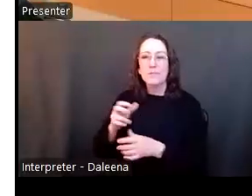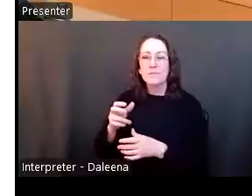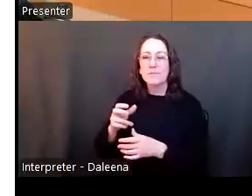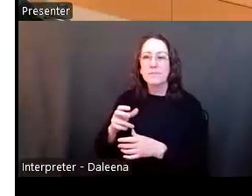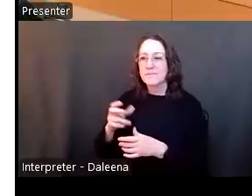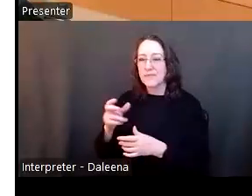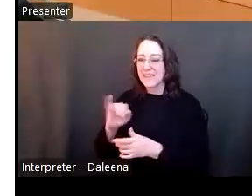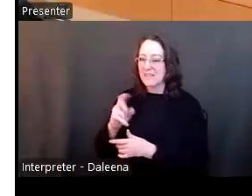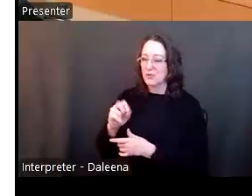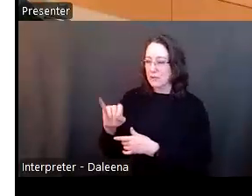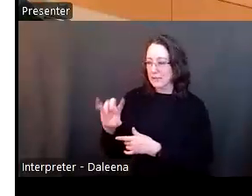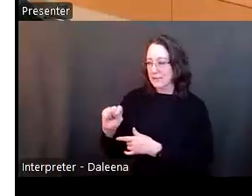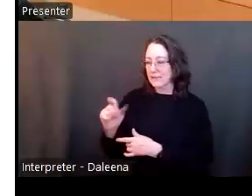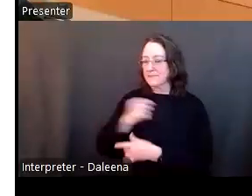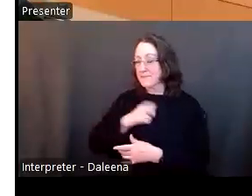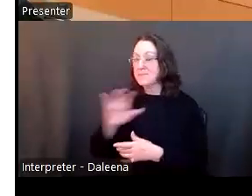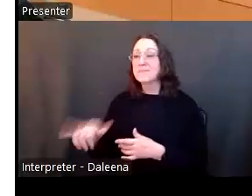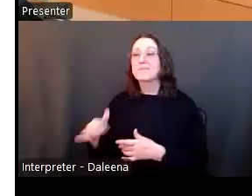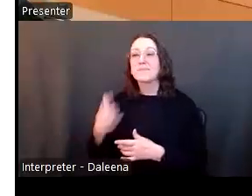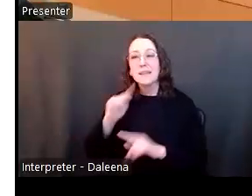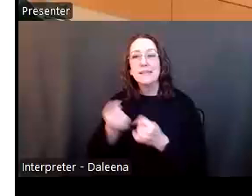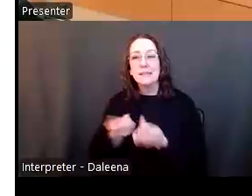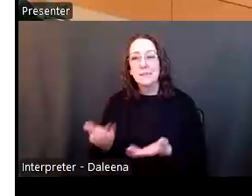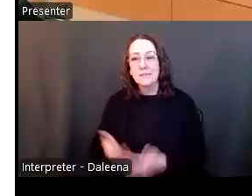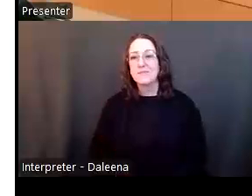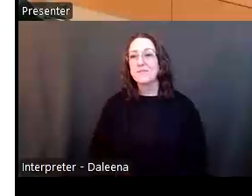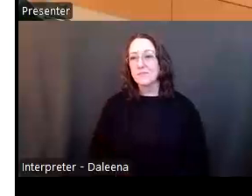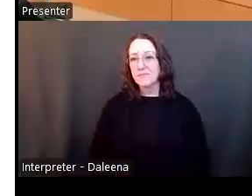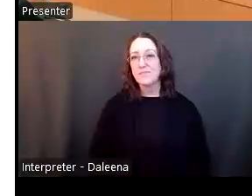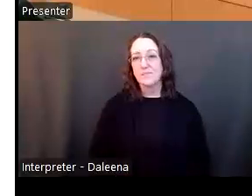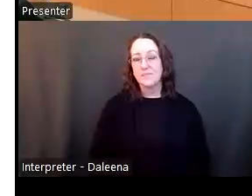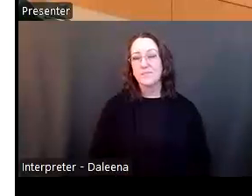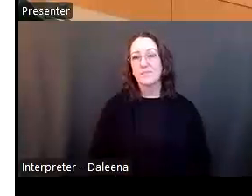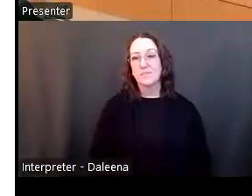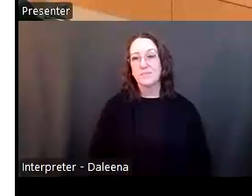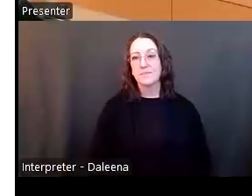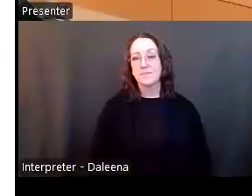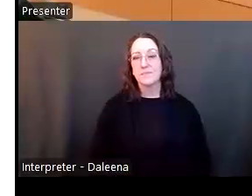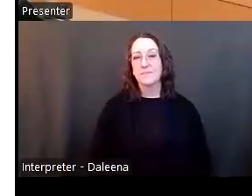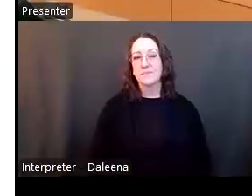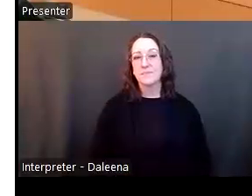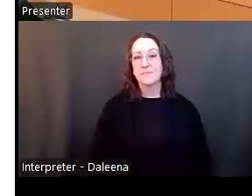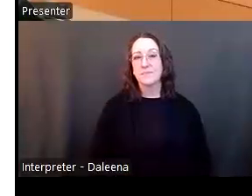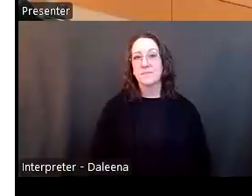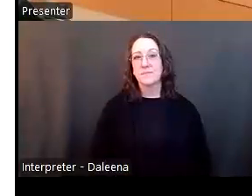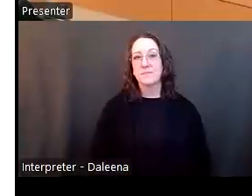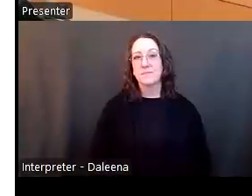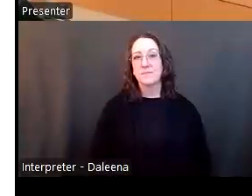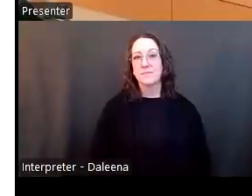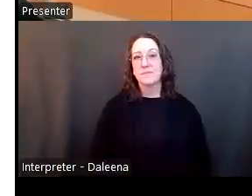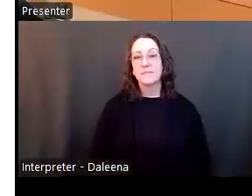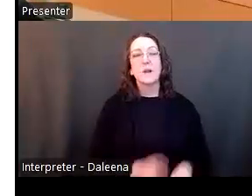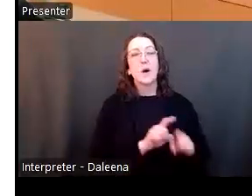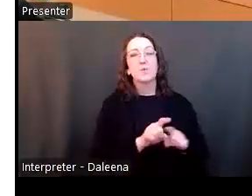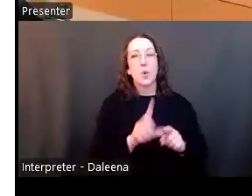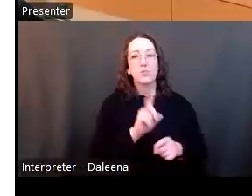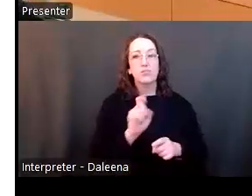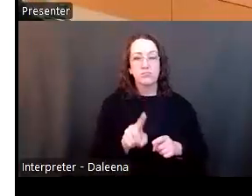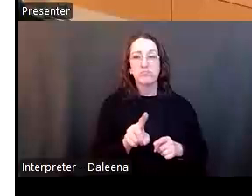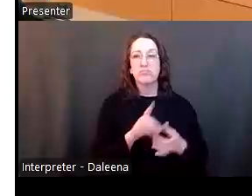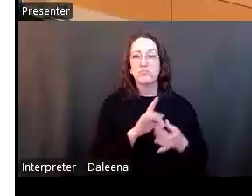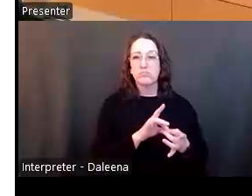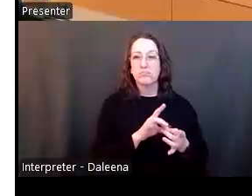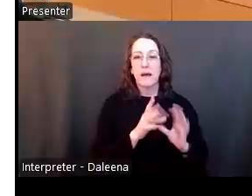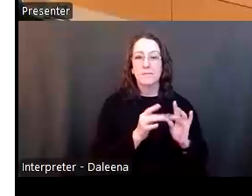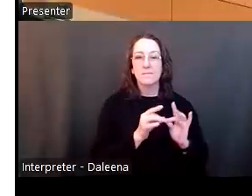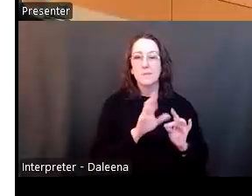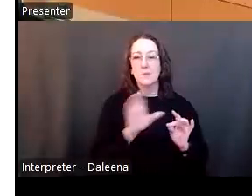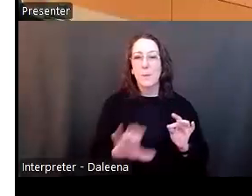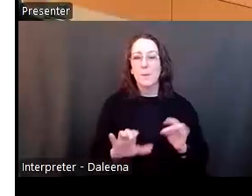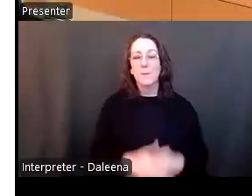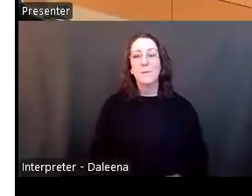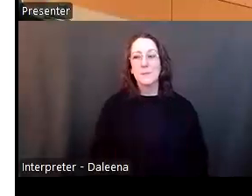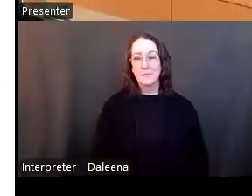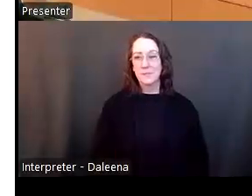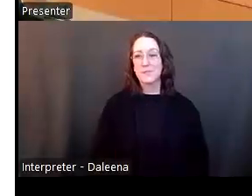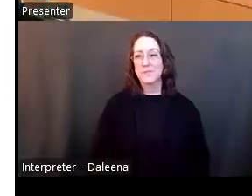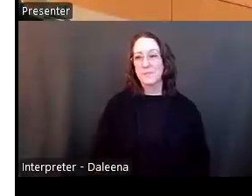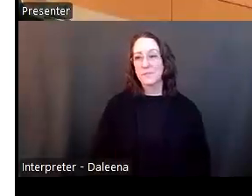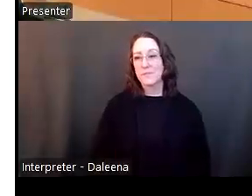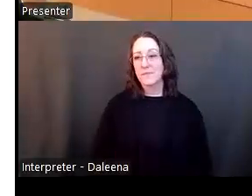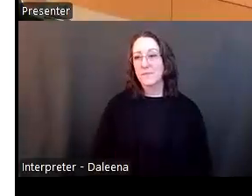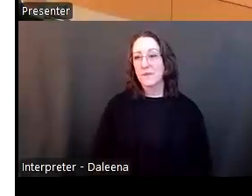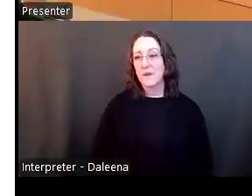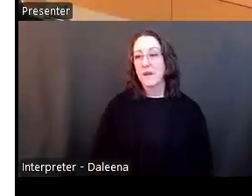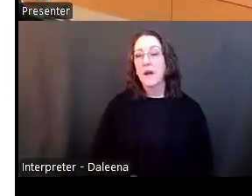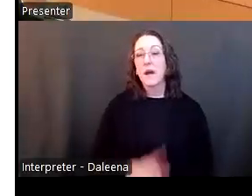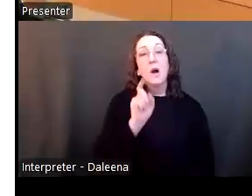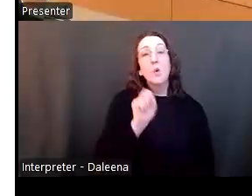here um we also have a a question and some comments in the zoom um the question uh is